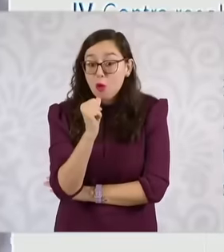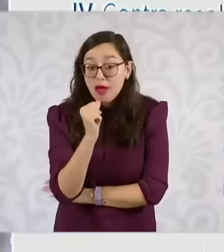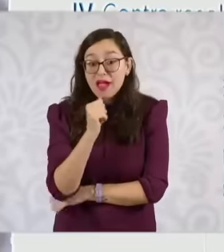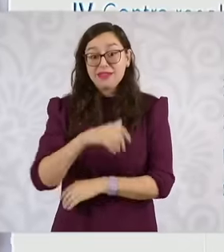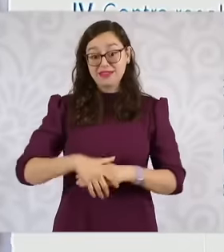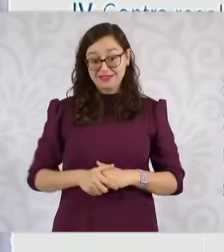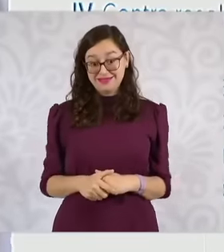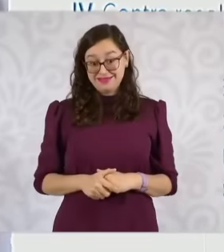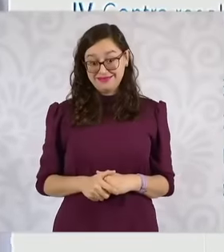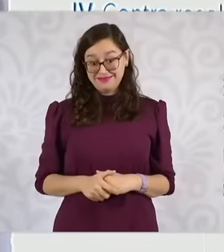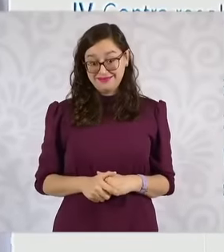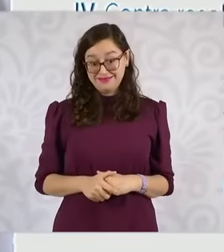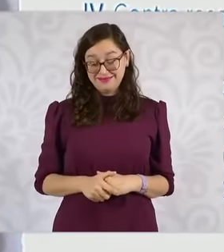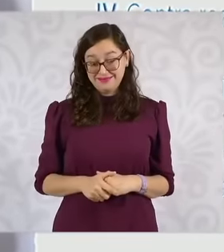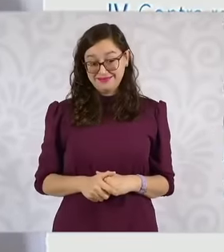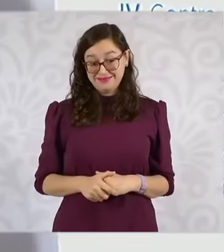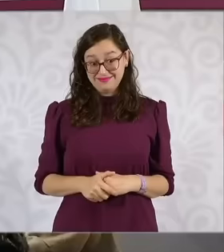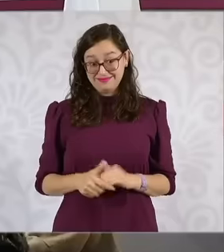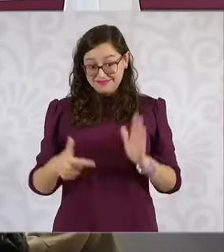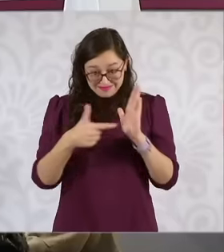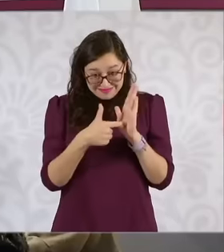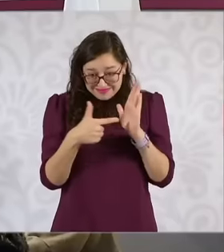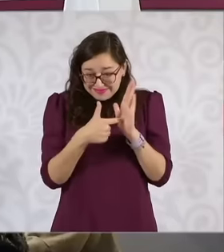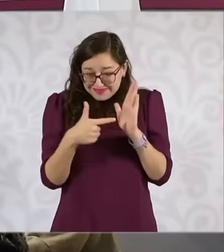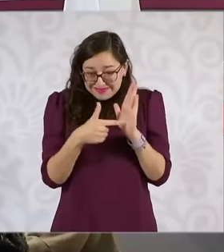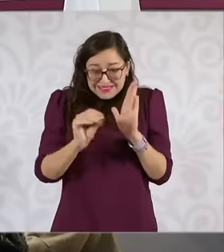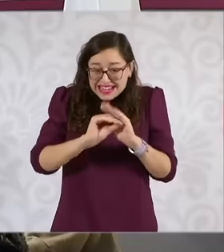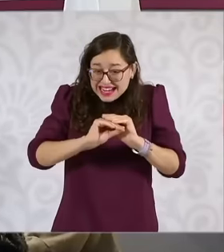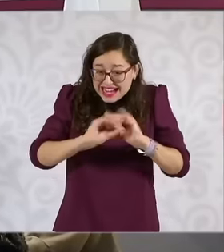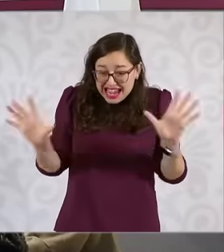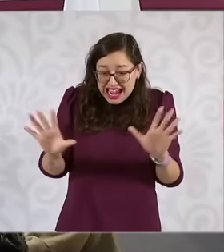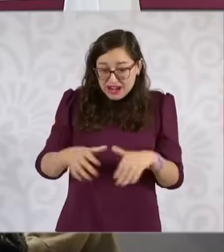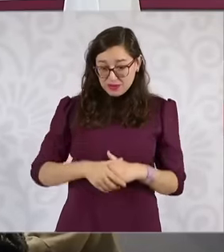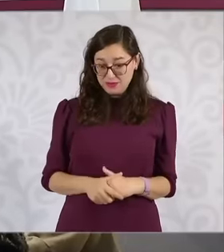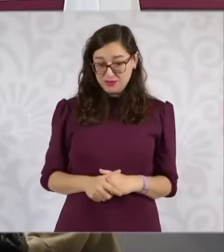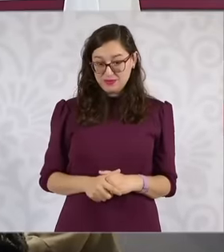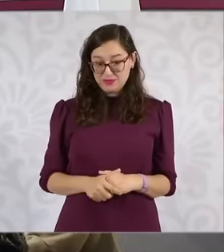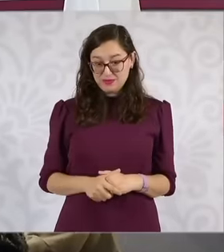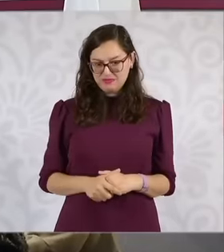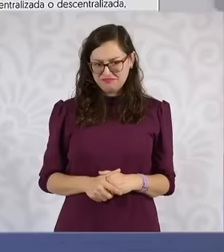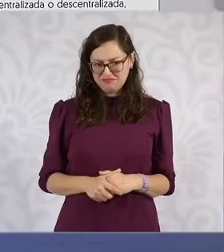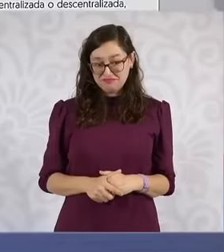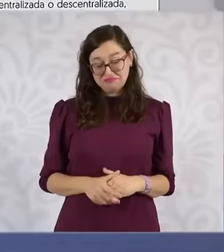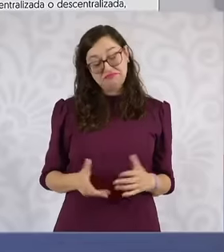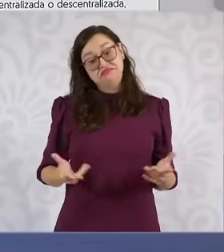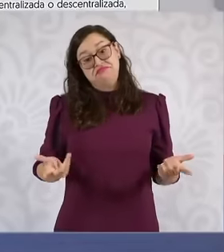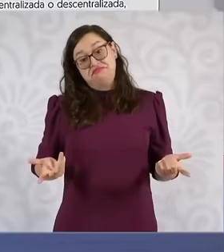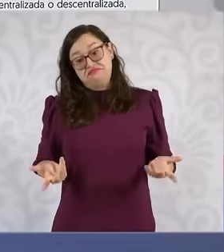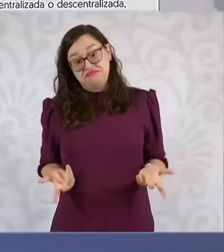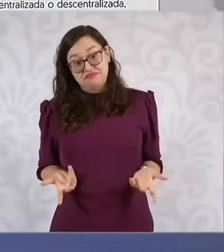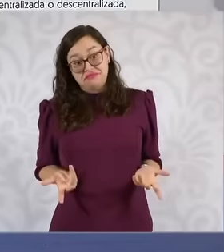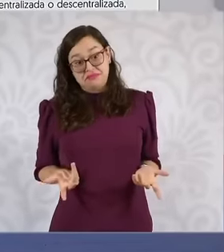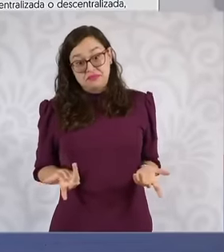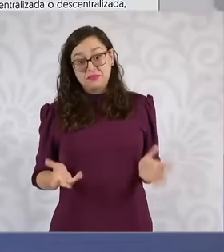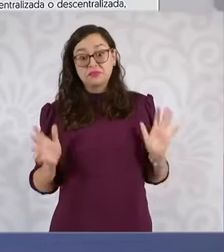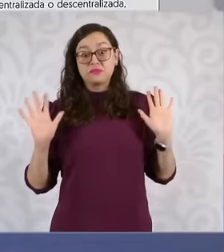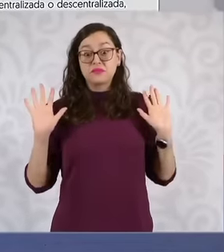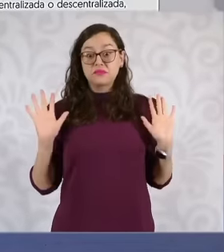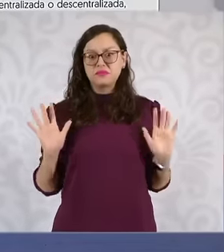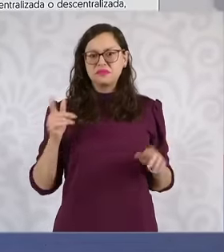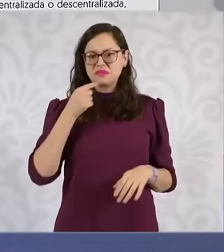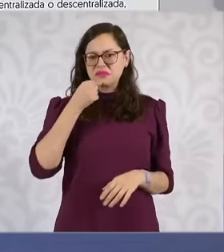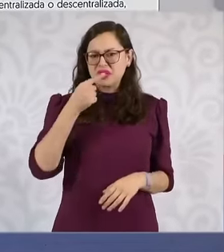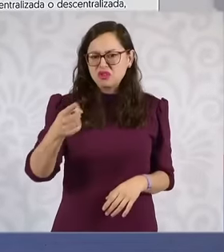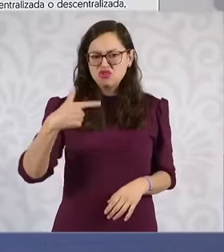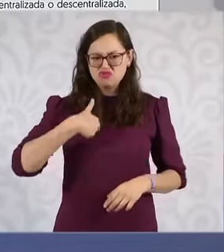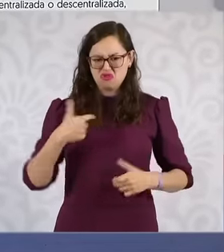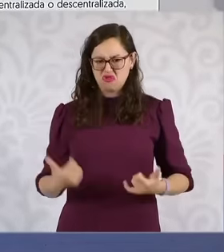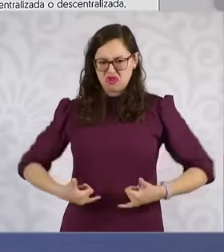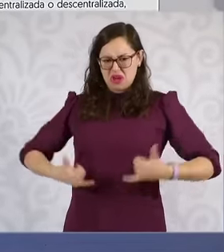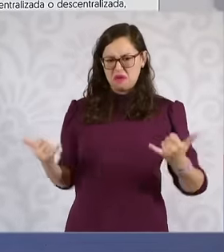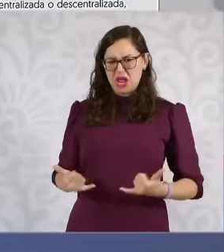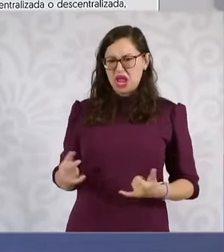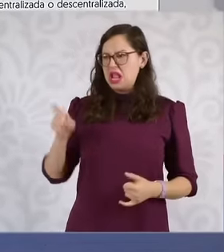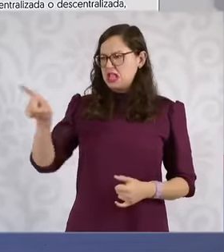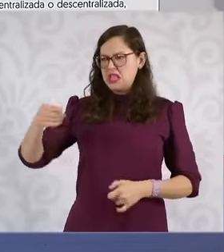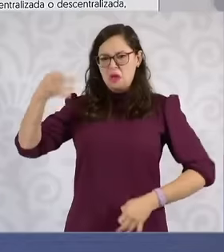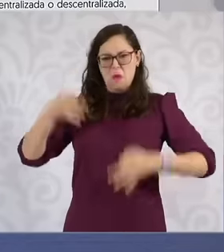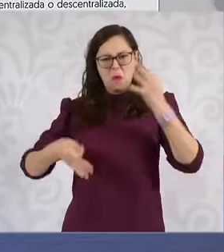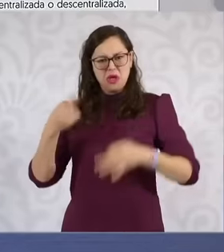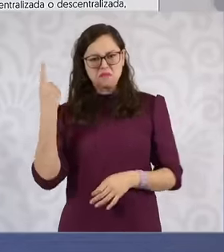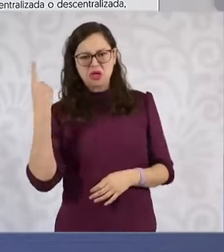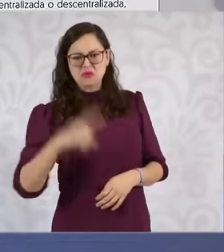then Well they are already saying that I am in contempt that eh Well they even